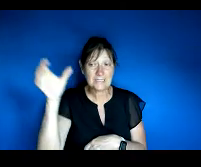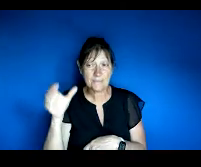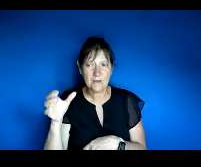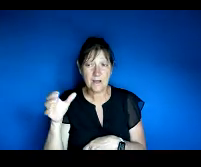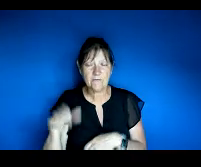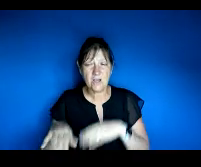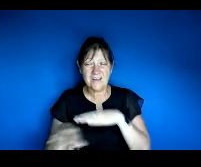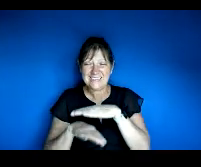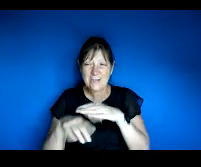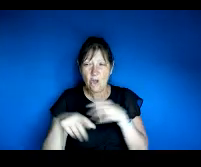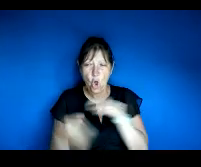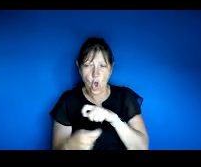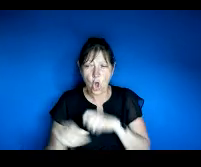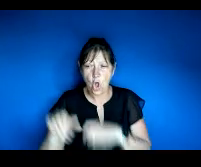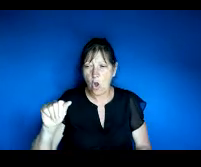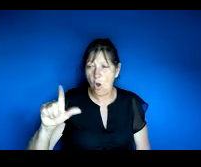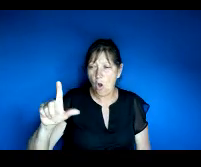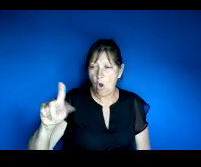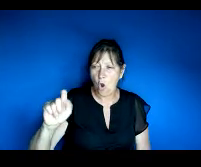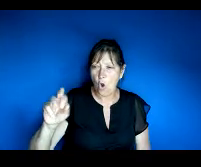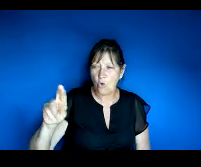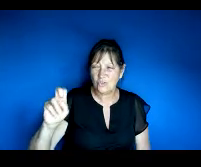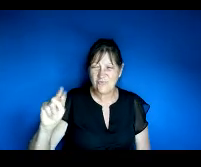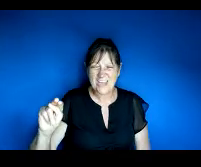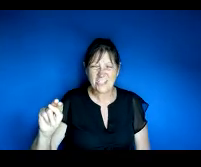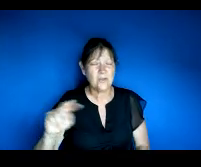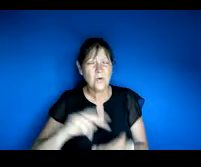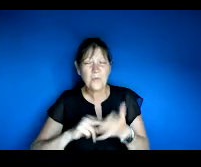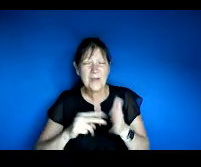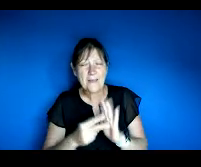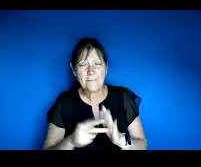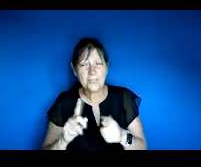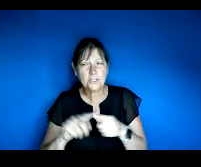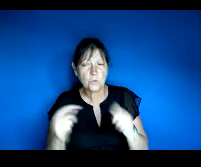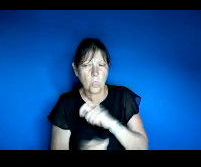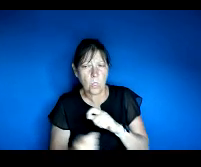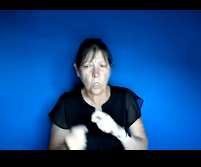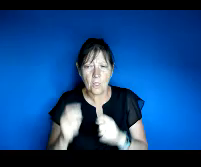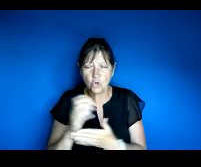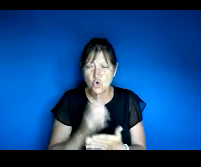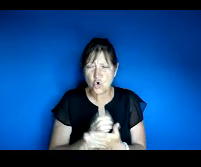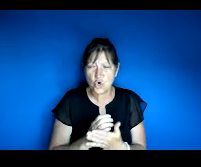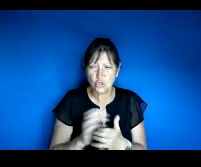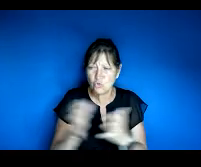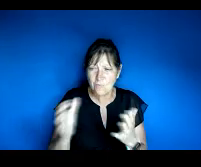And there's a good question here about what counts as a fundamental alteration to a course. I shared a link in reply to that